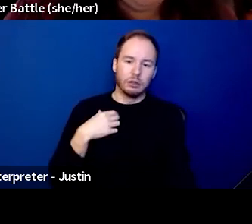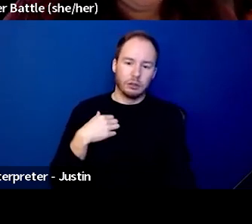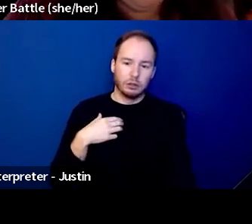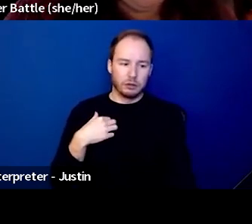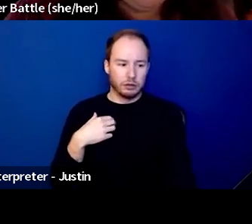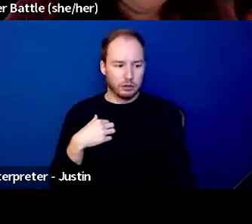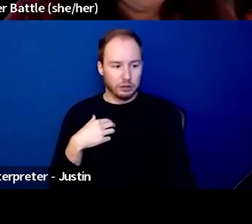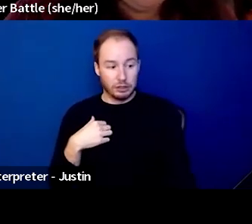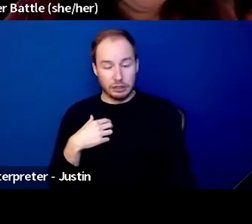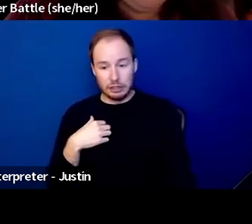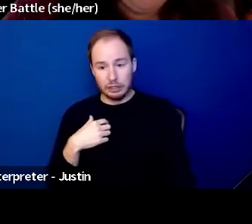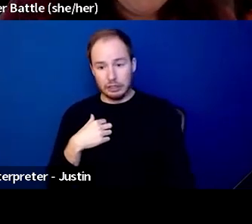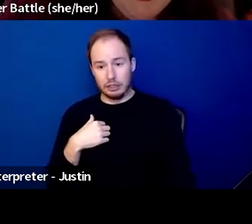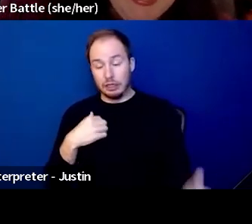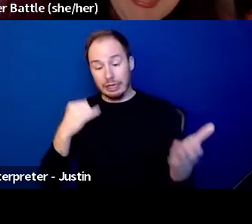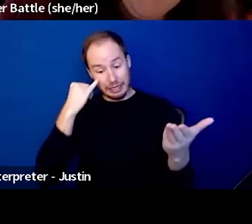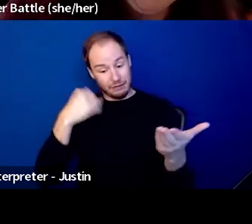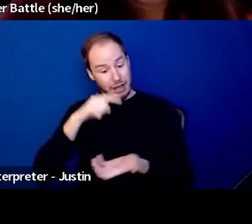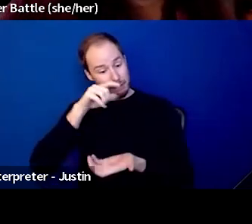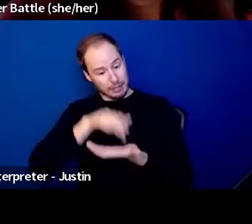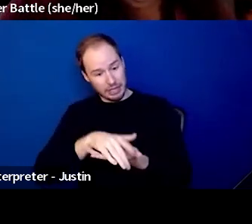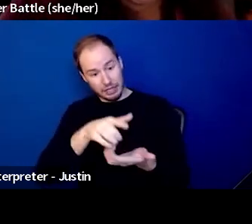if I believe in it, just try to tell me no.